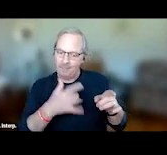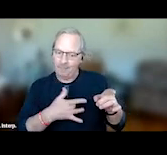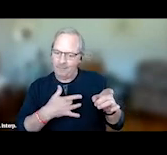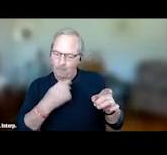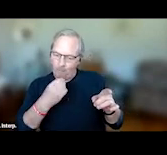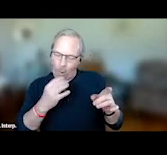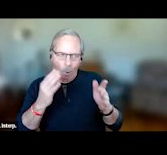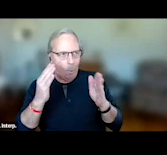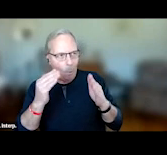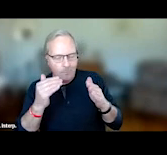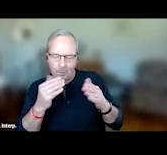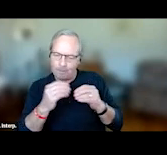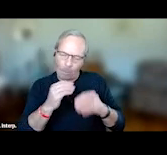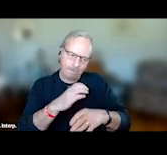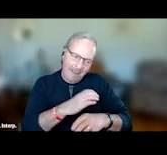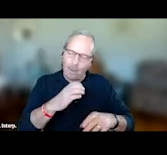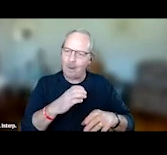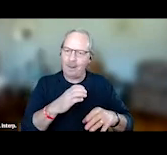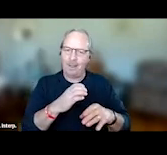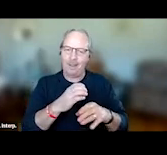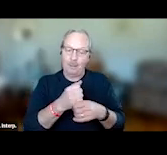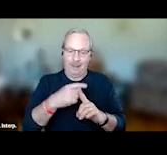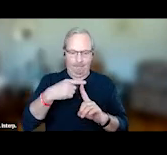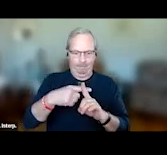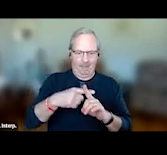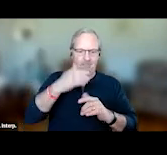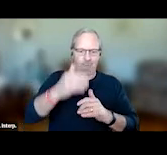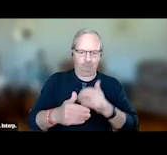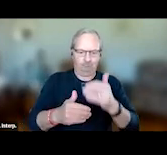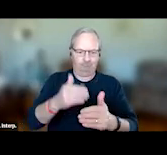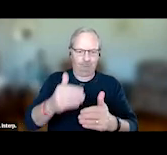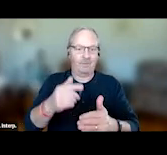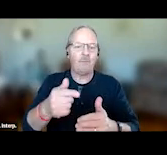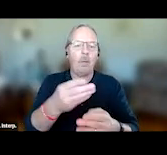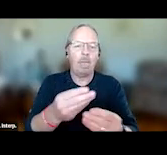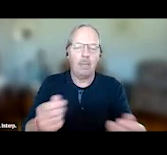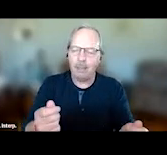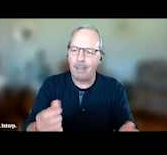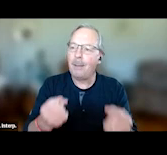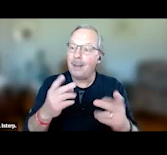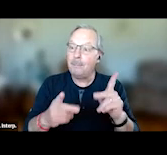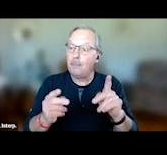and they're more likely to make positive steps toward their recovery. And many people with psychosis are more successful